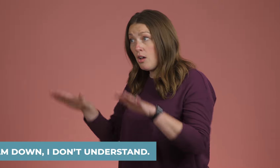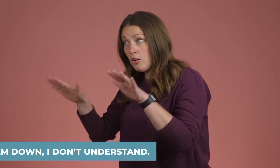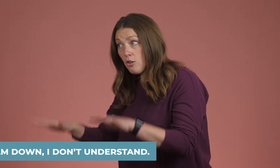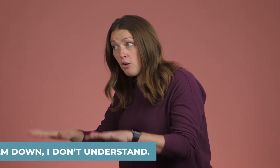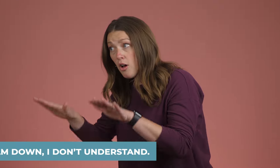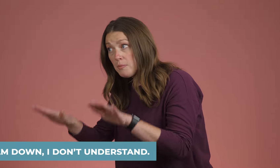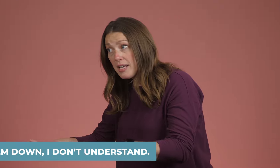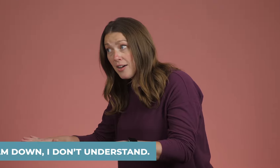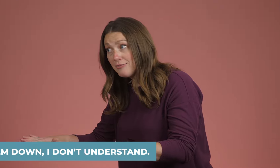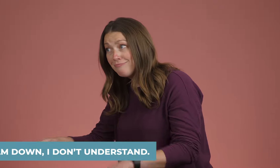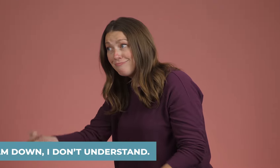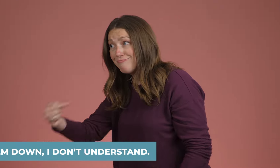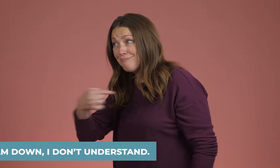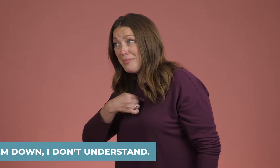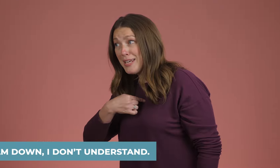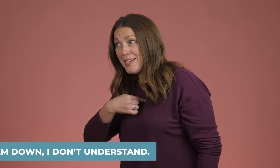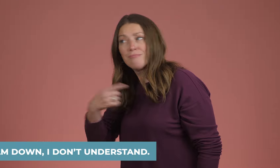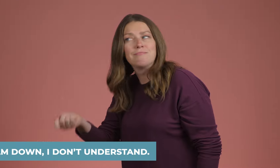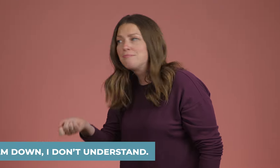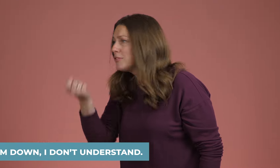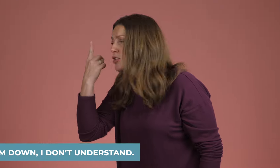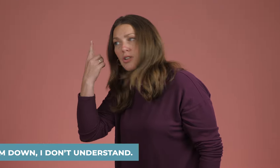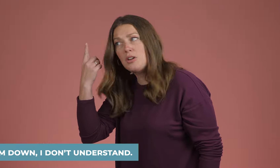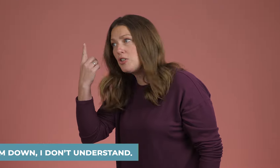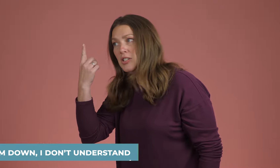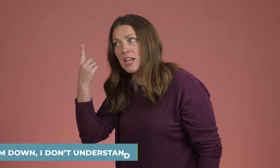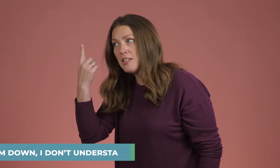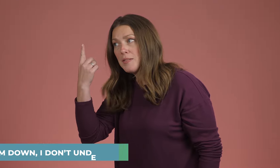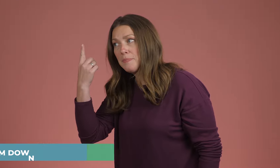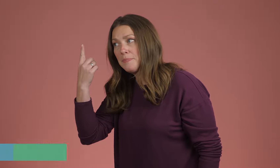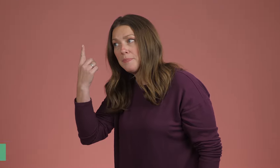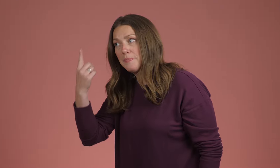Calm down me don’t understand